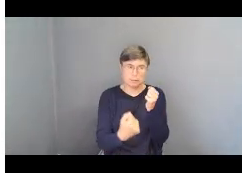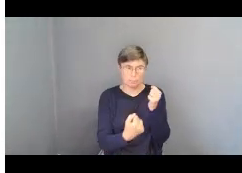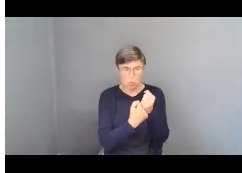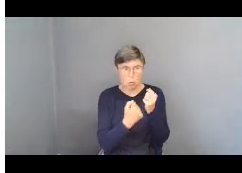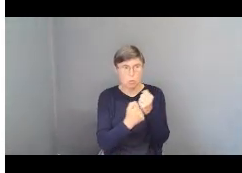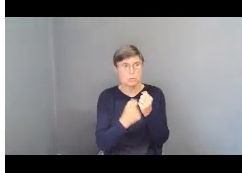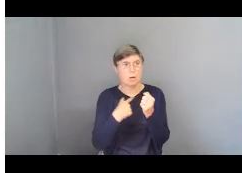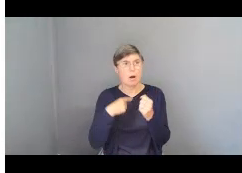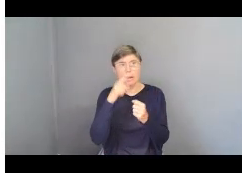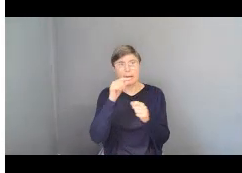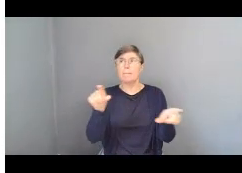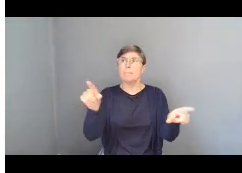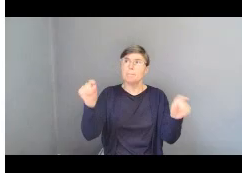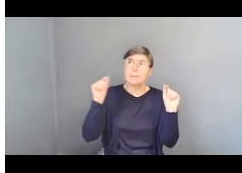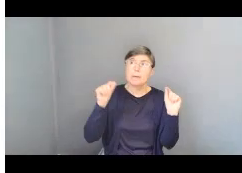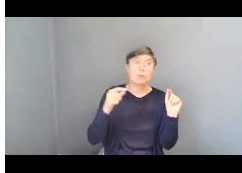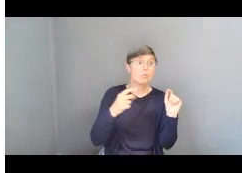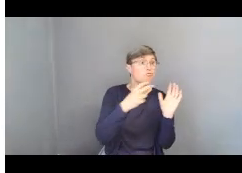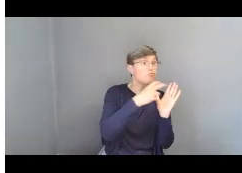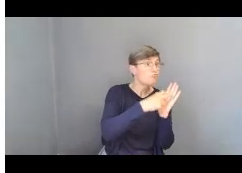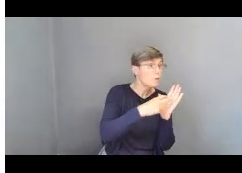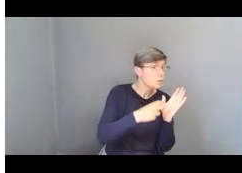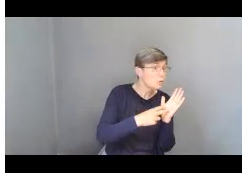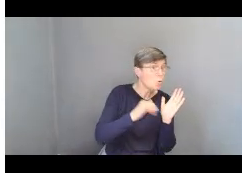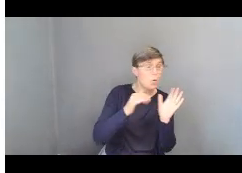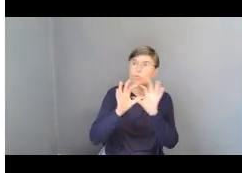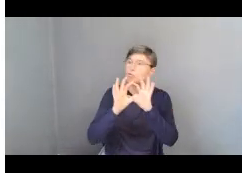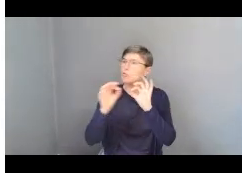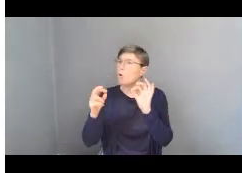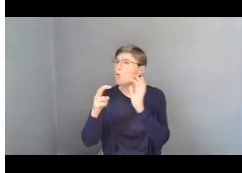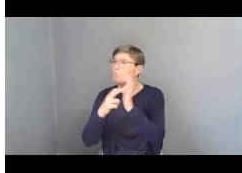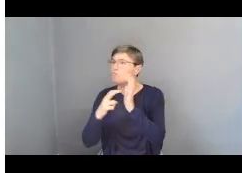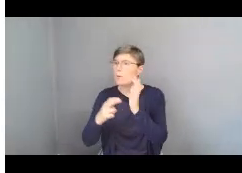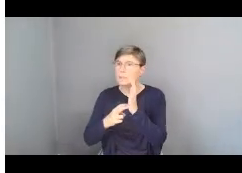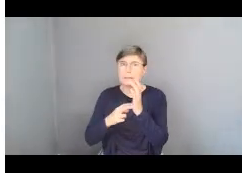unregistered businesses and organisations.